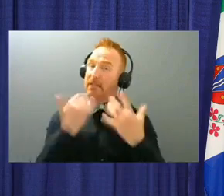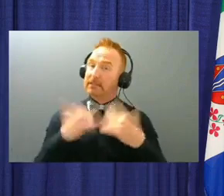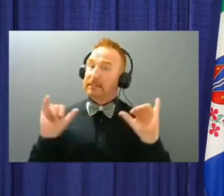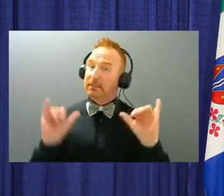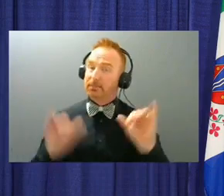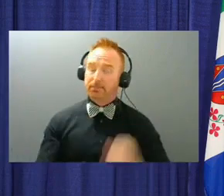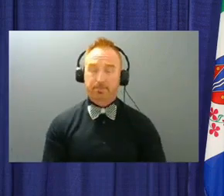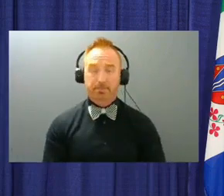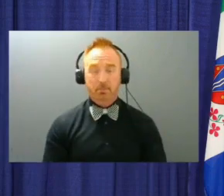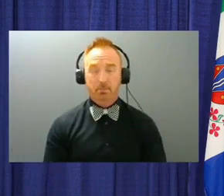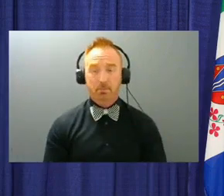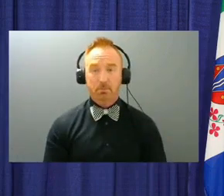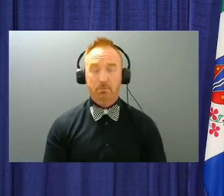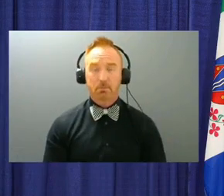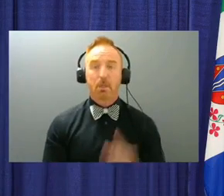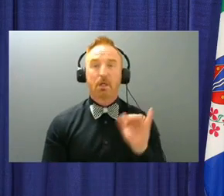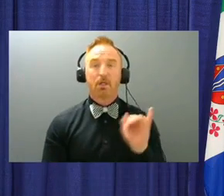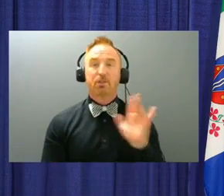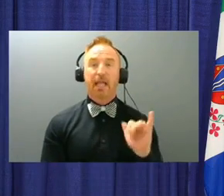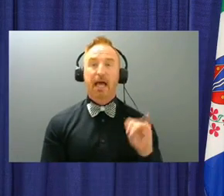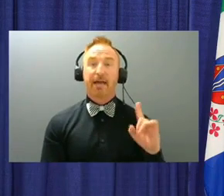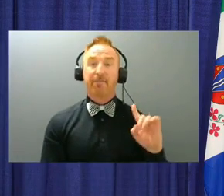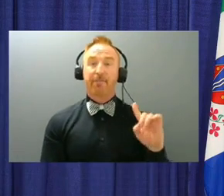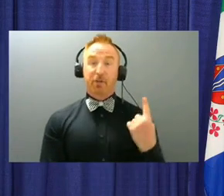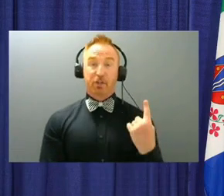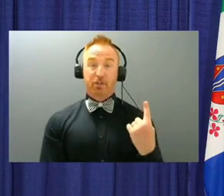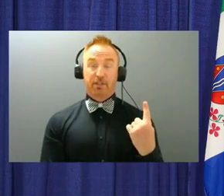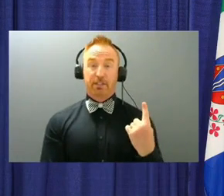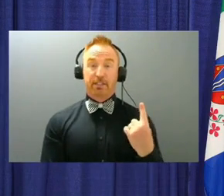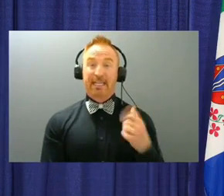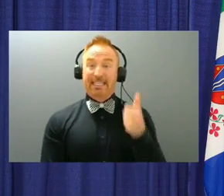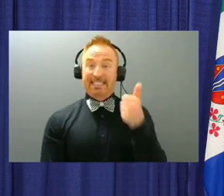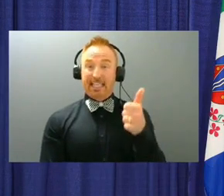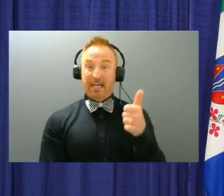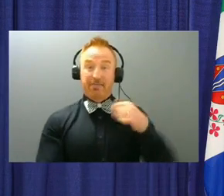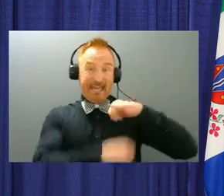remain in place. On July 1st, we removed the self-isolation requirement for